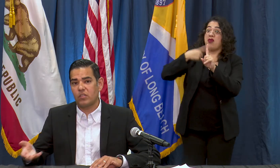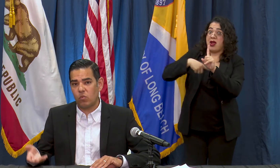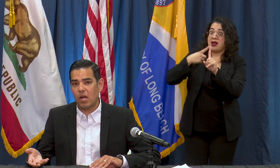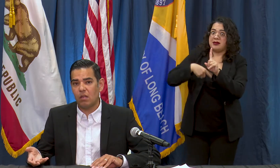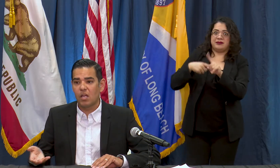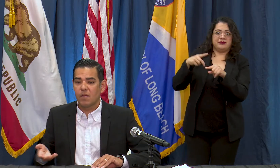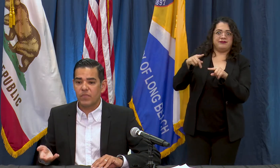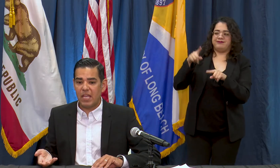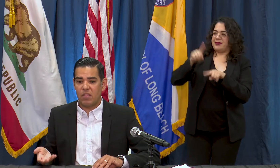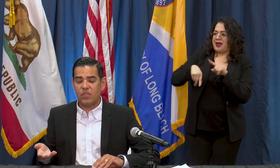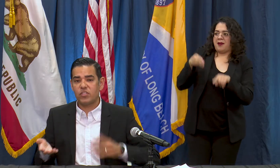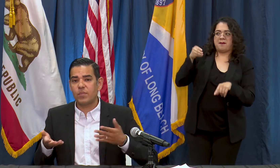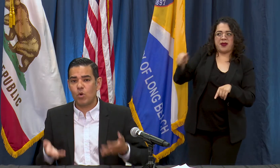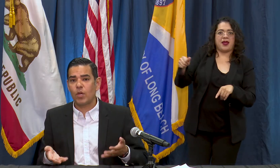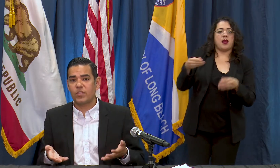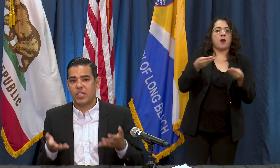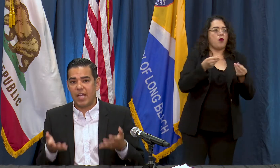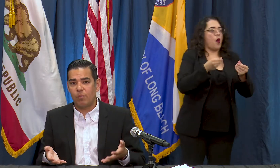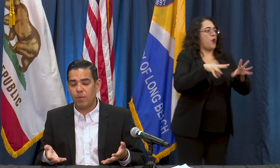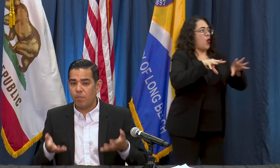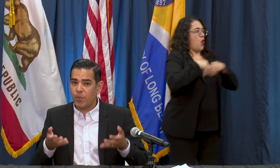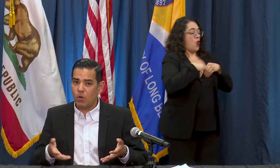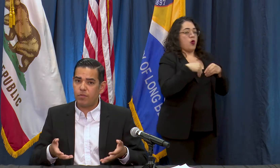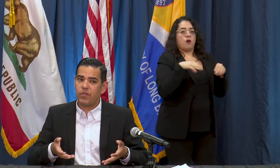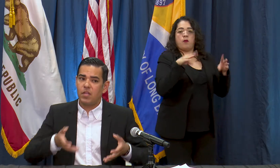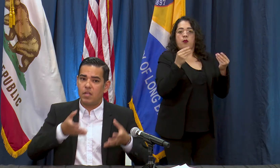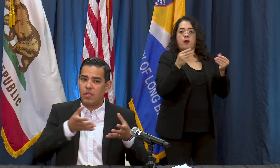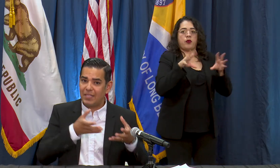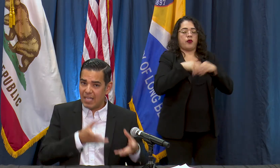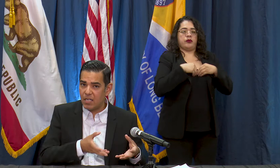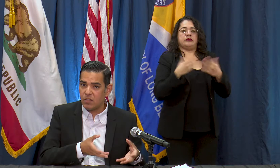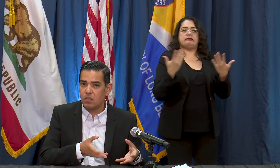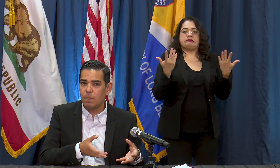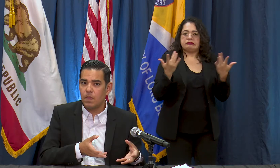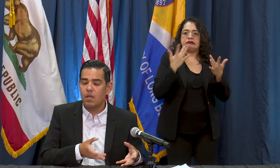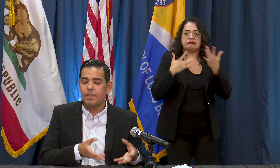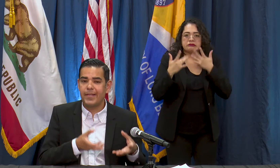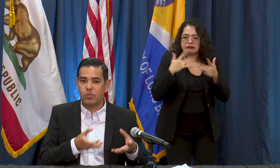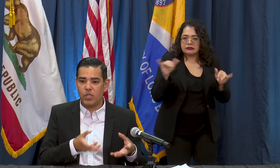as well and this is a program that's going to help both the tenant because we